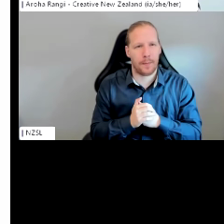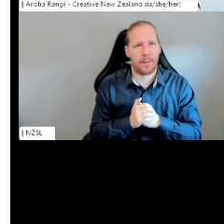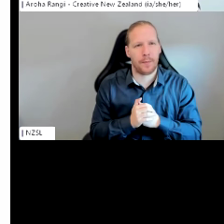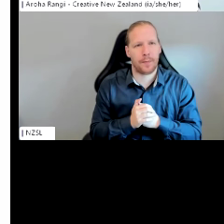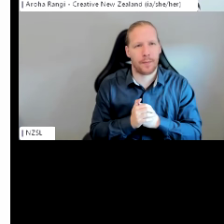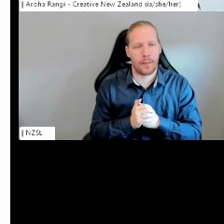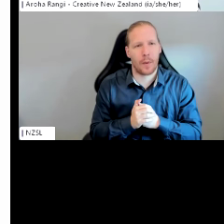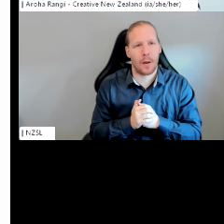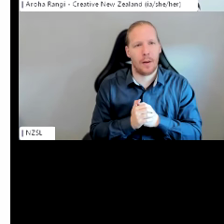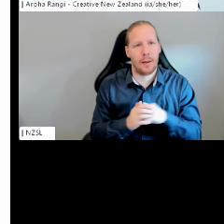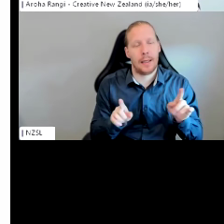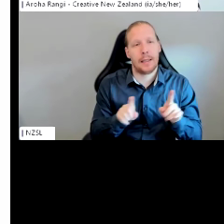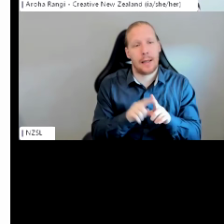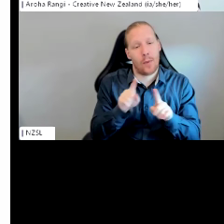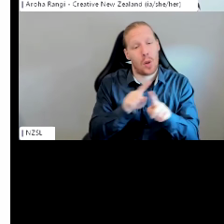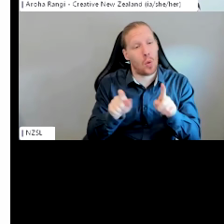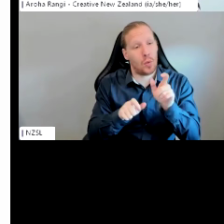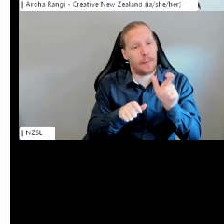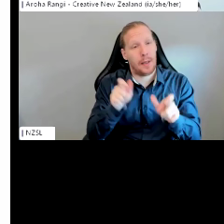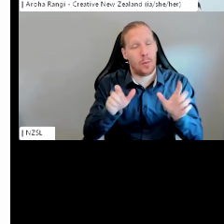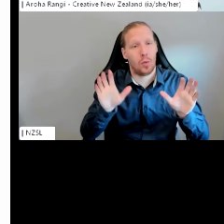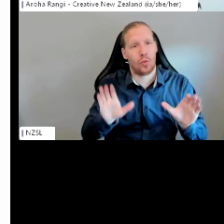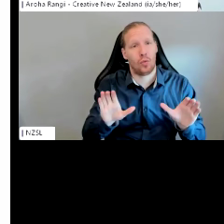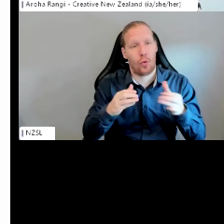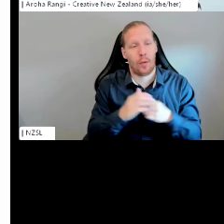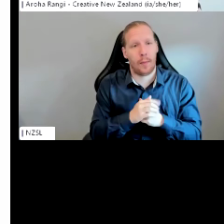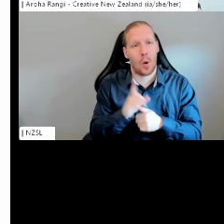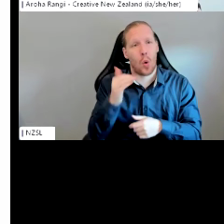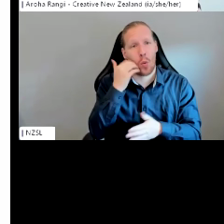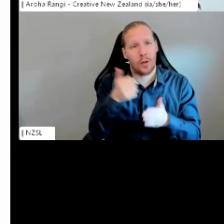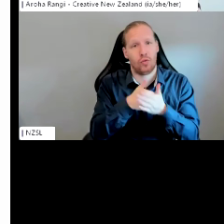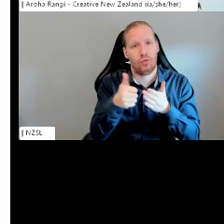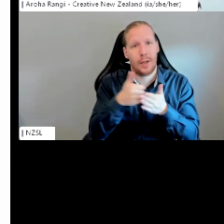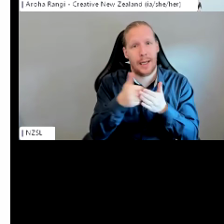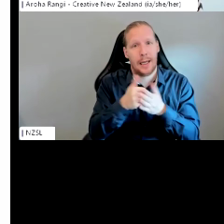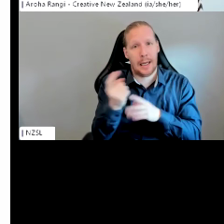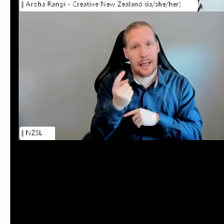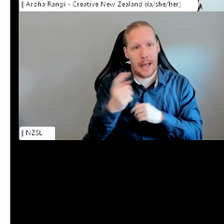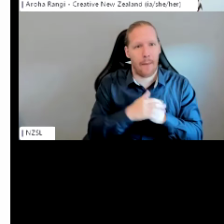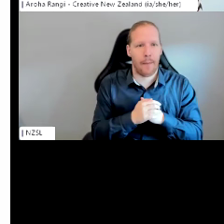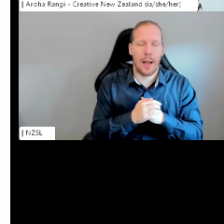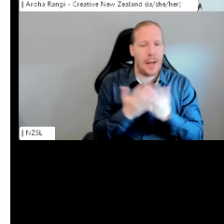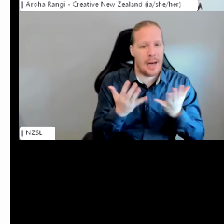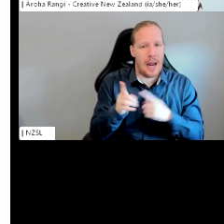now being significantly more um, deliberate about the choices that they're making. Um, there's been